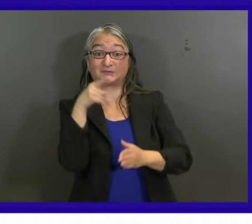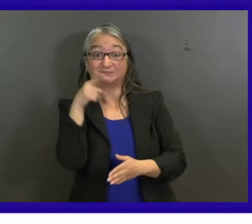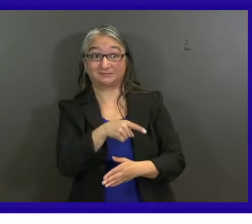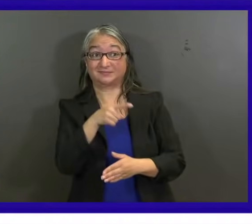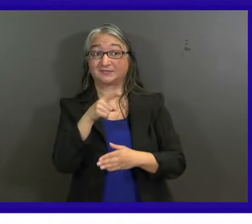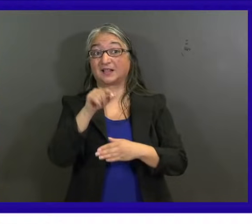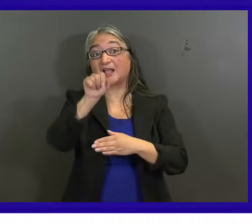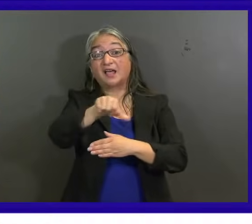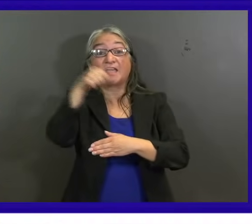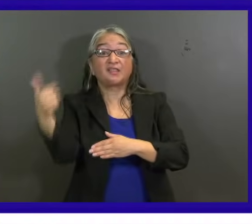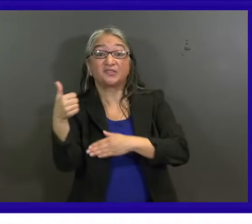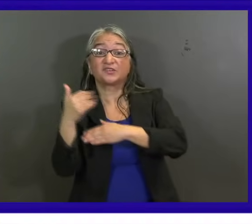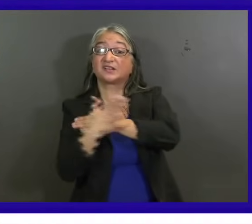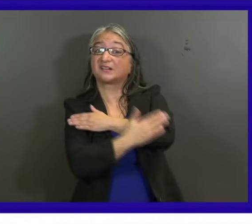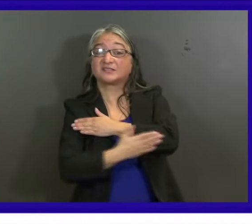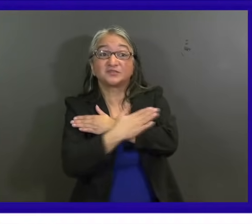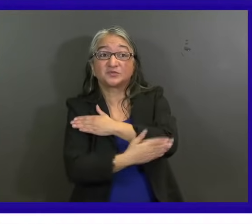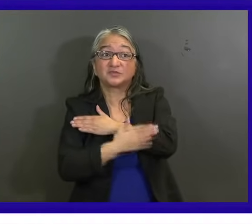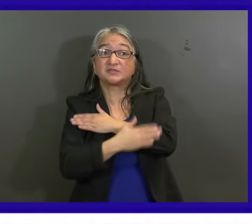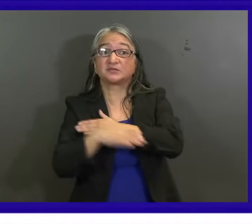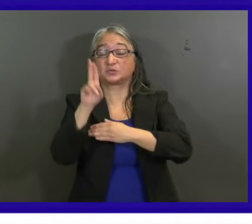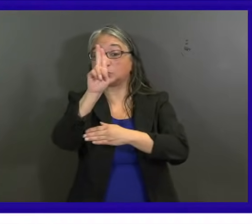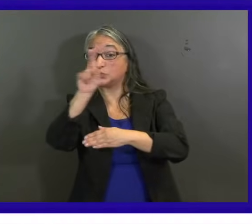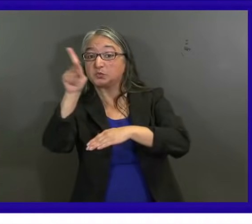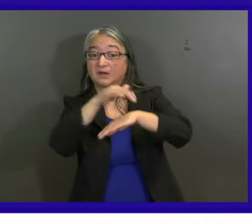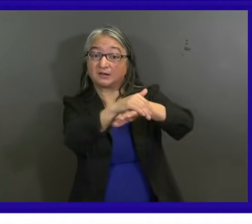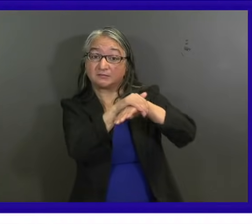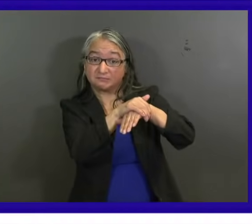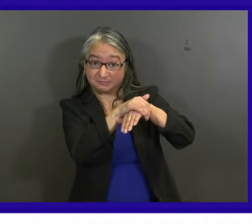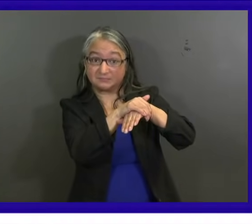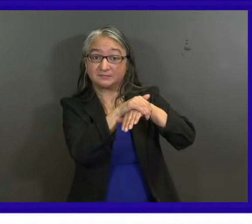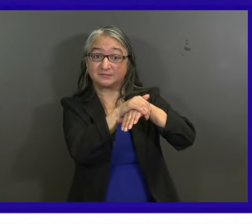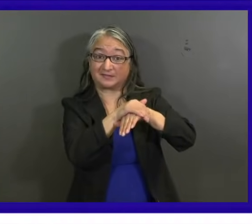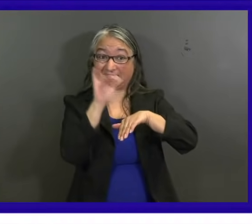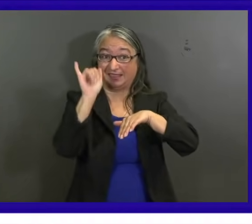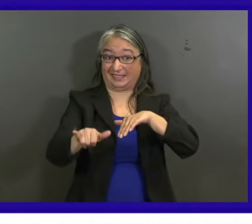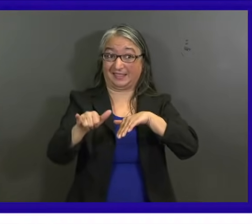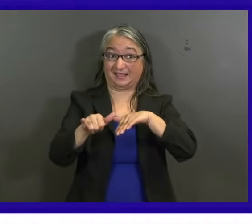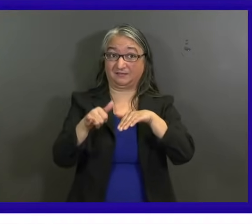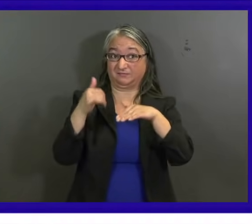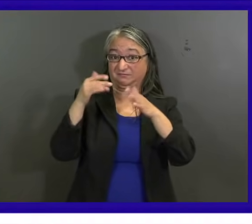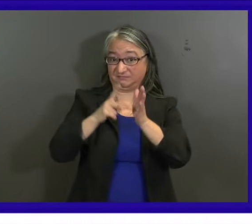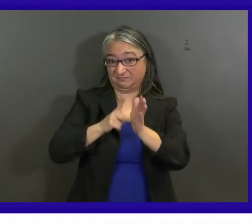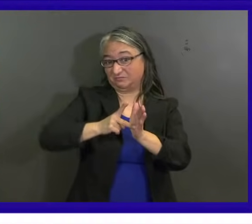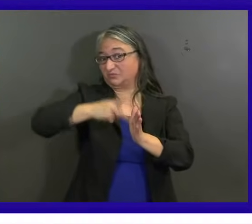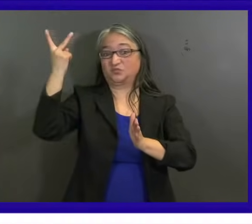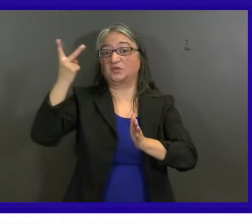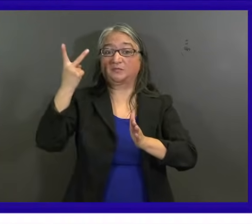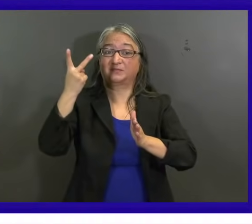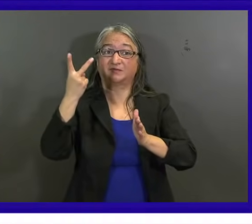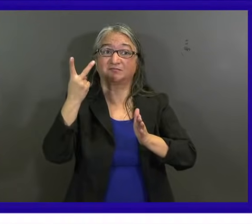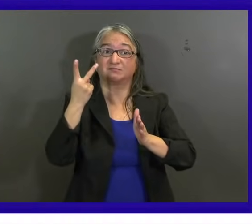in the uk we can see that doubling time of 2.5 days and and so this is uh quite significant